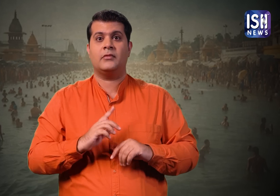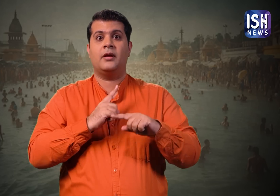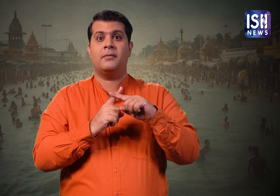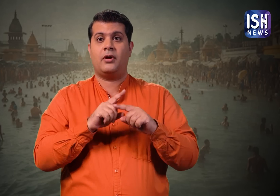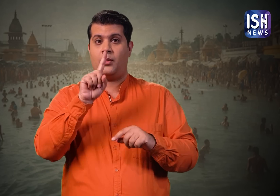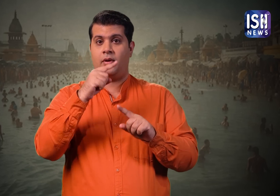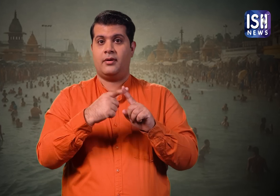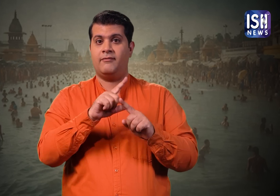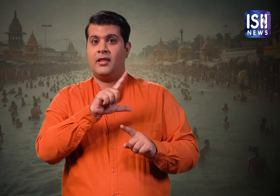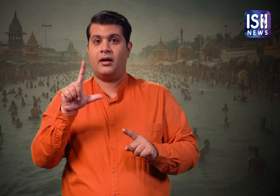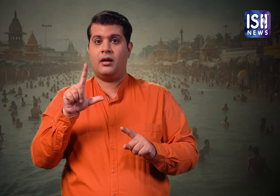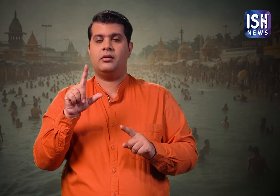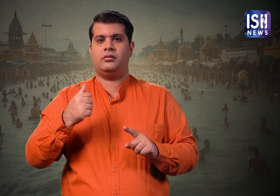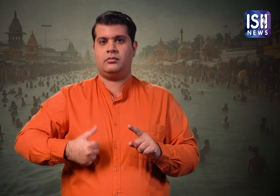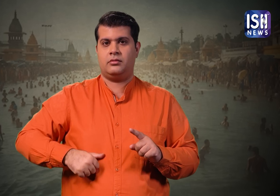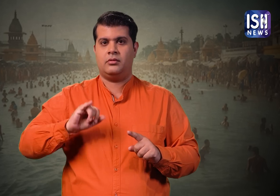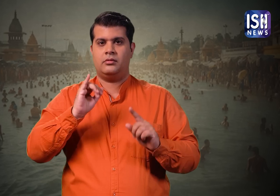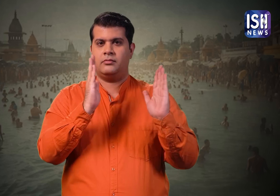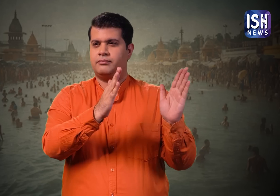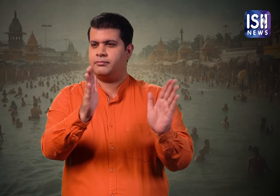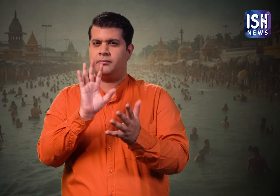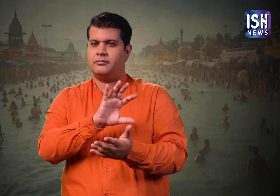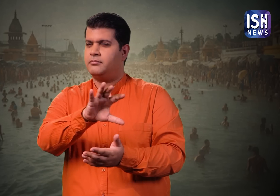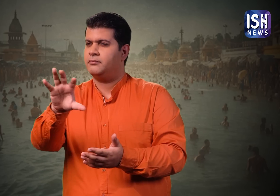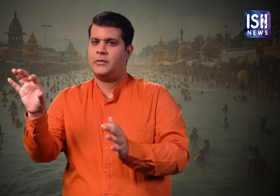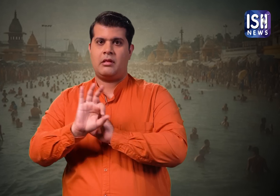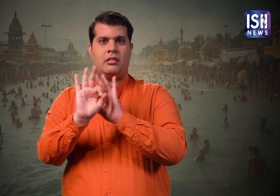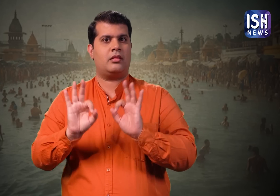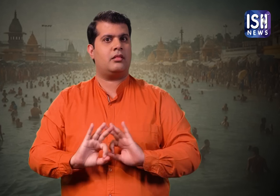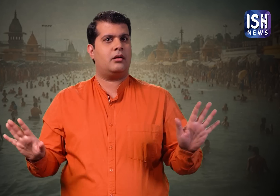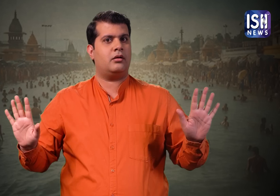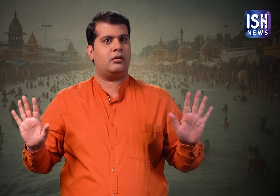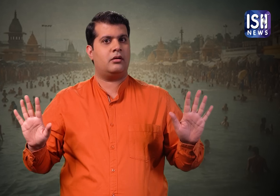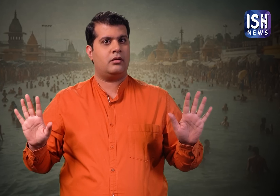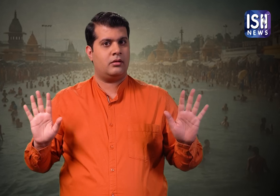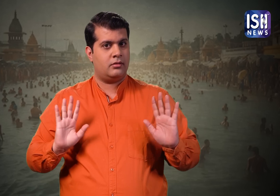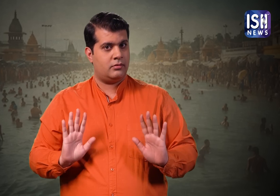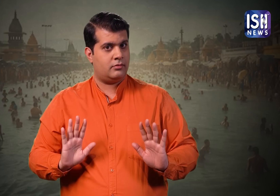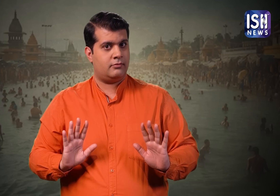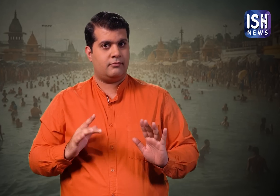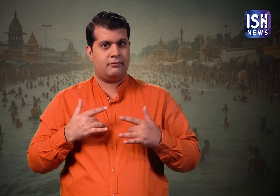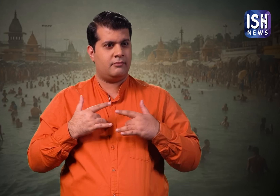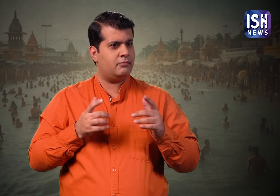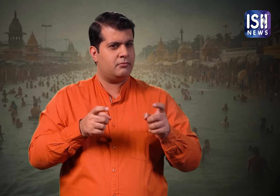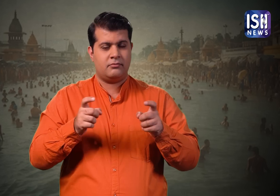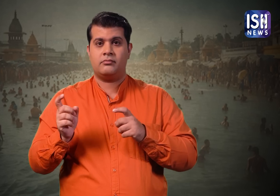Moreover, 1.5 lakh toilets have been built.